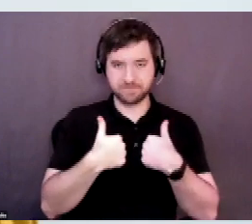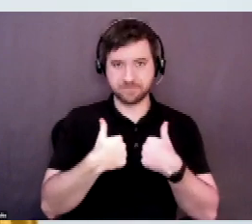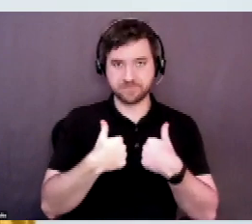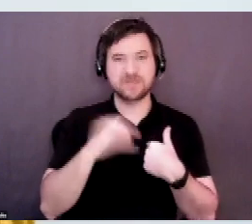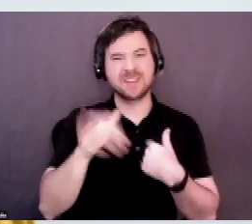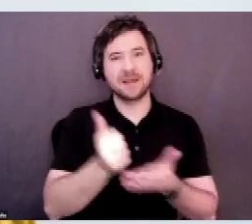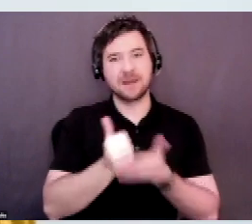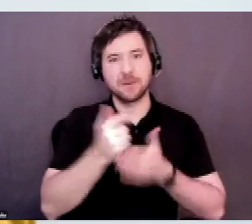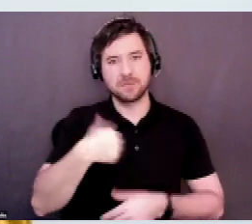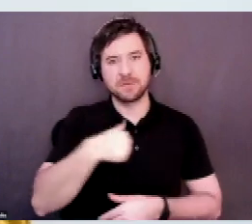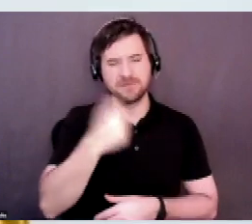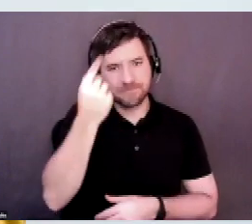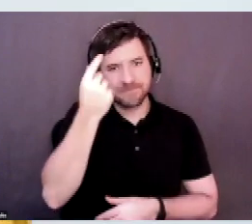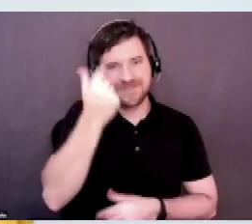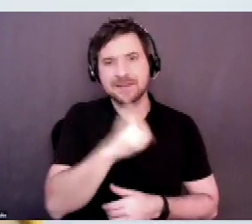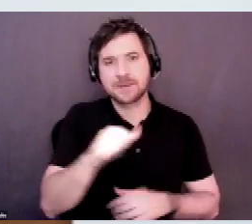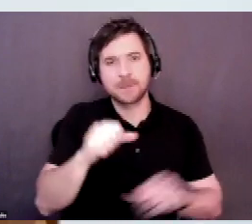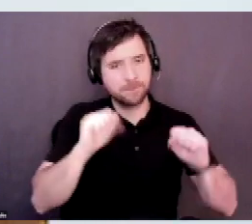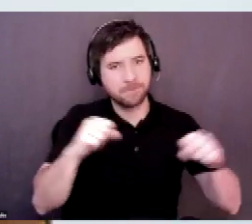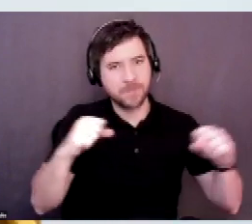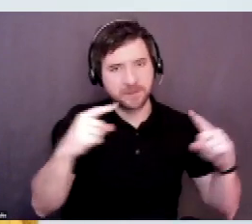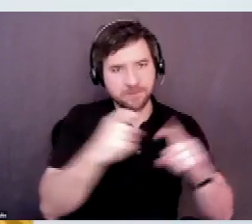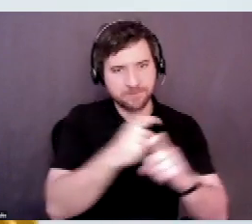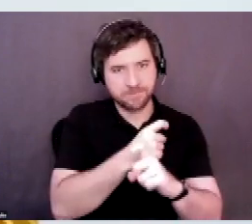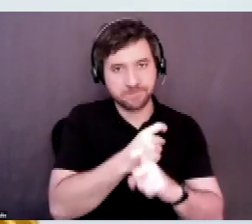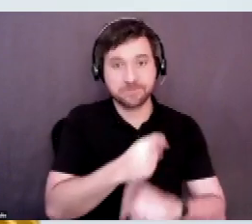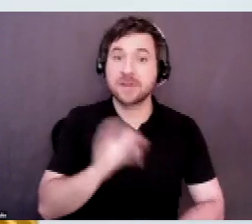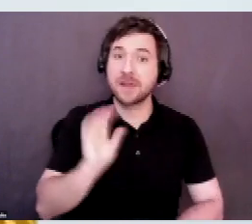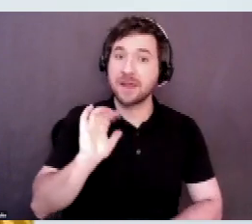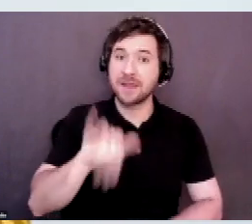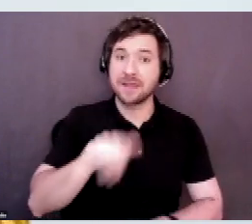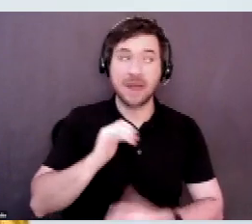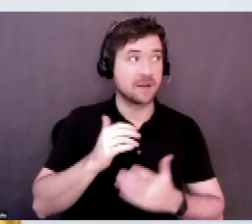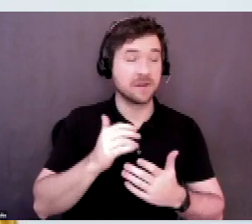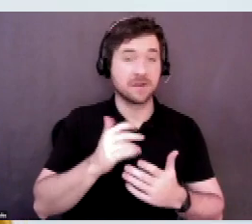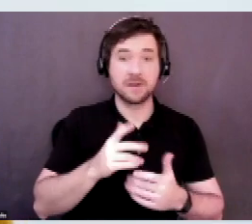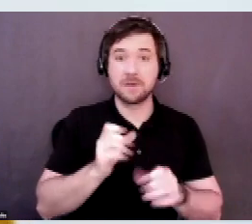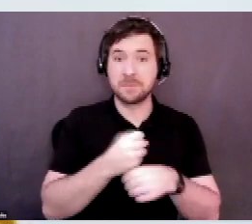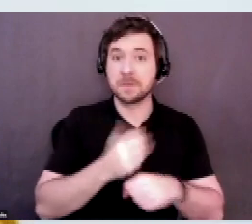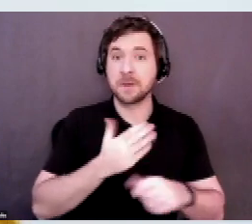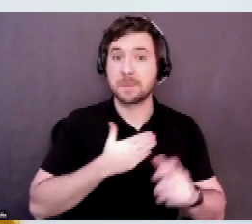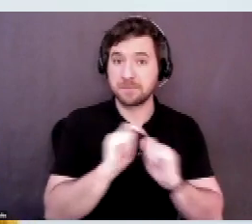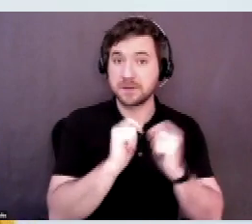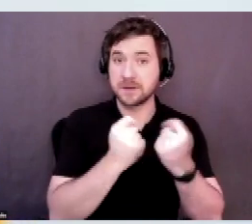That set the stage for my team to really establish a care plan for me and